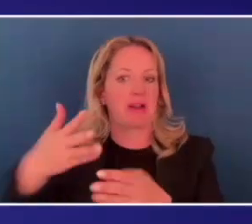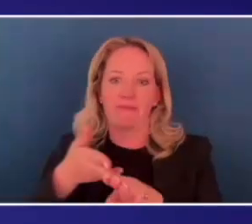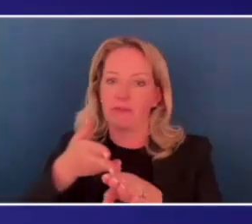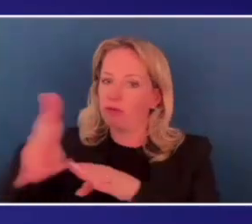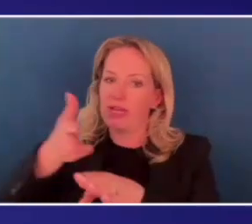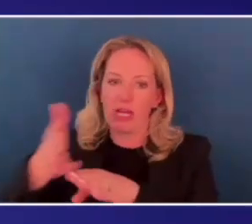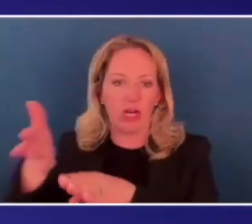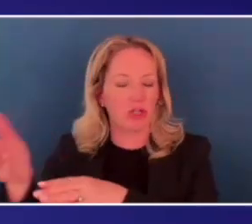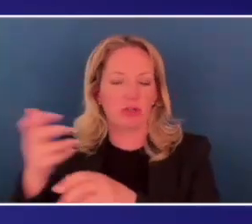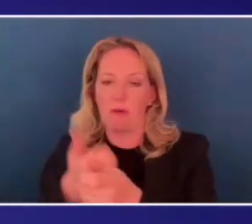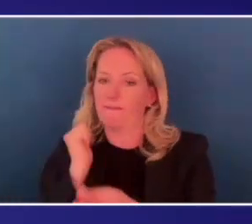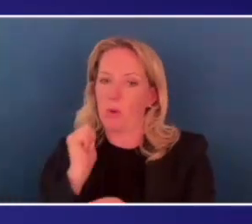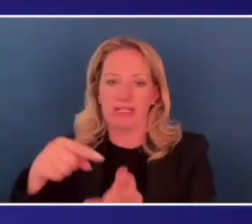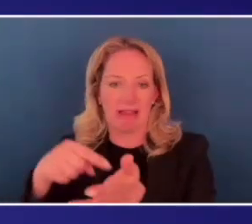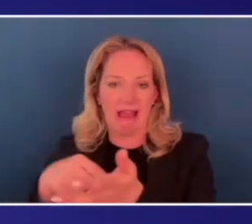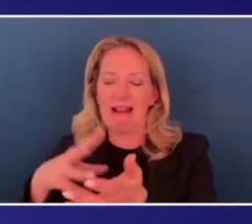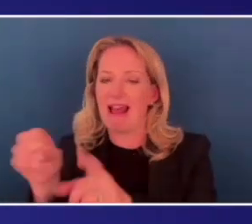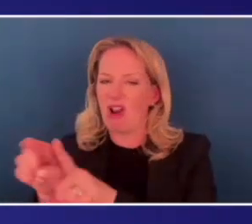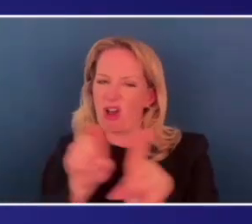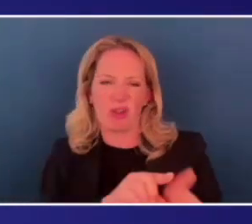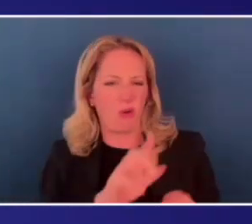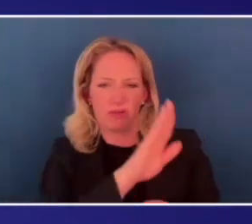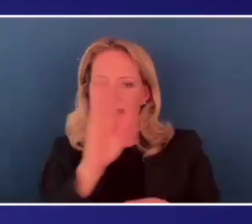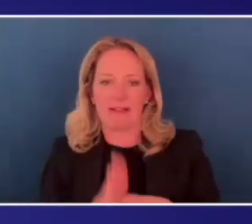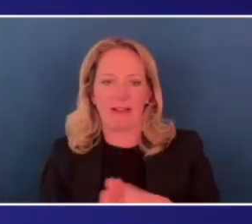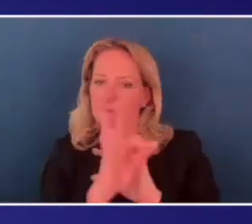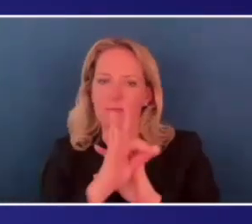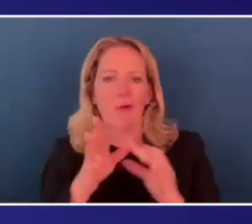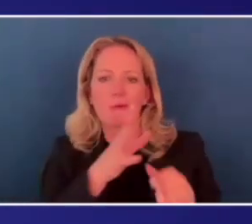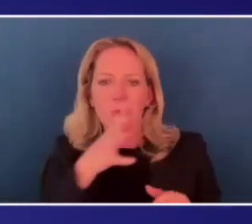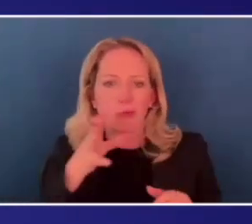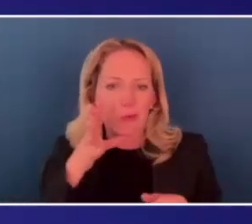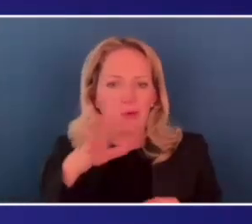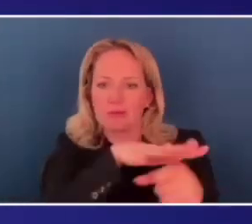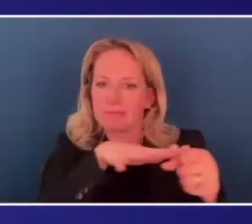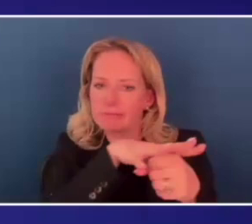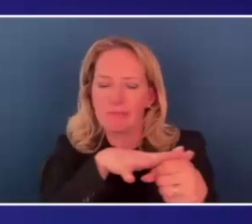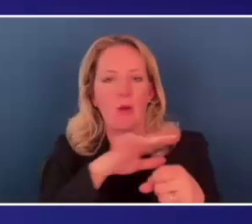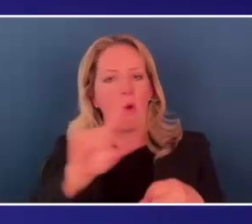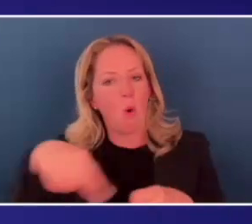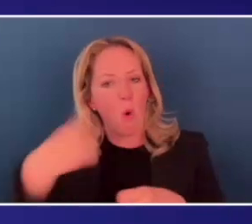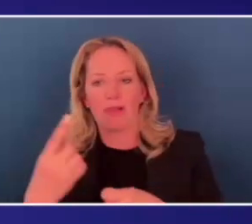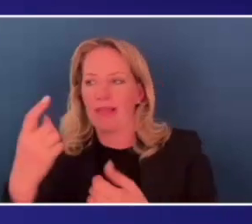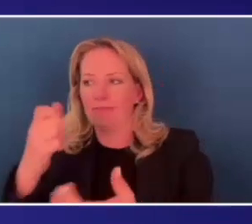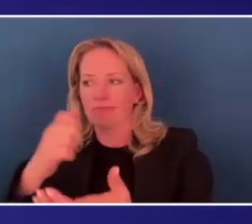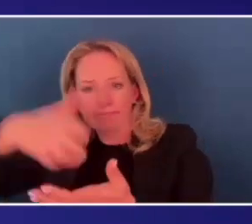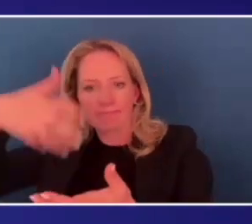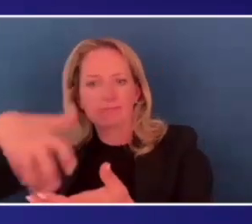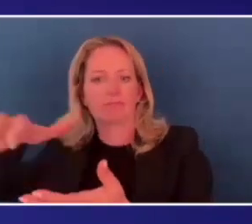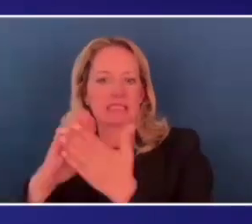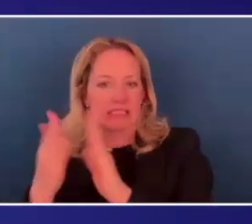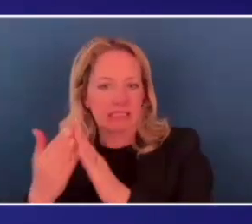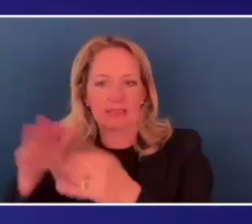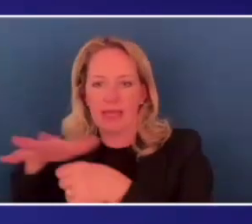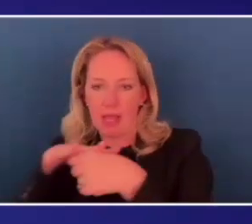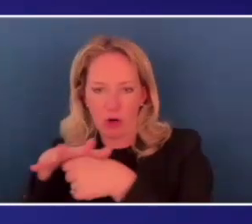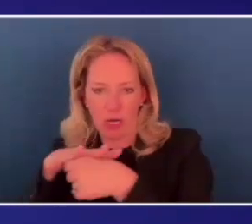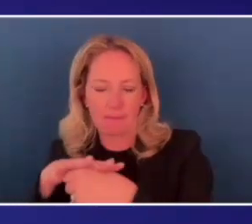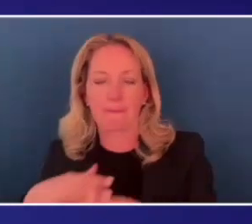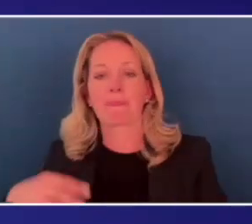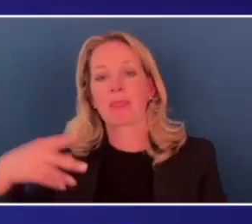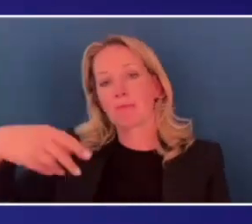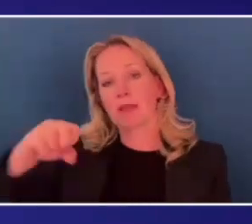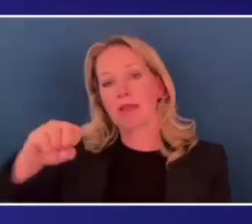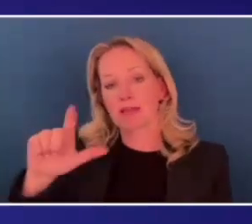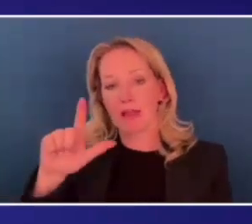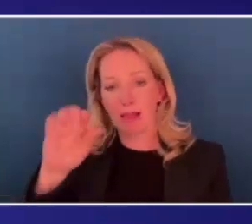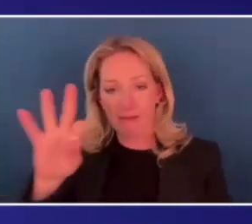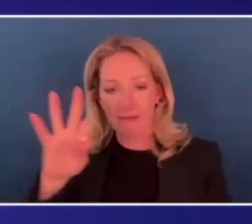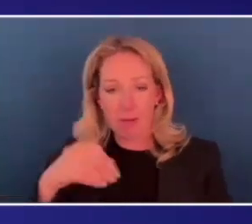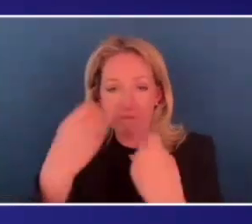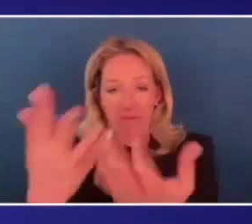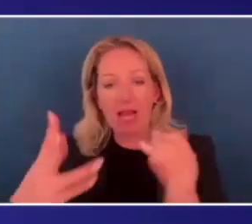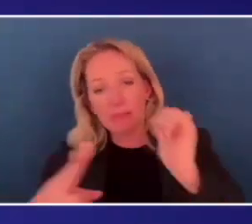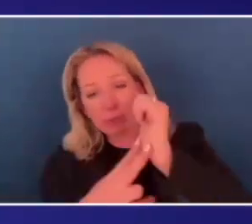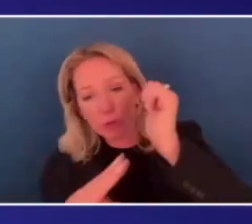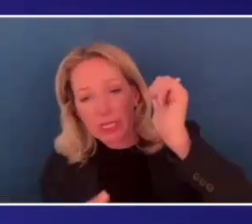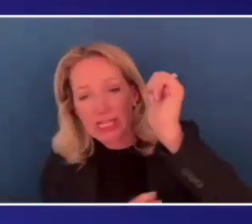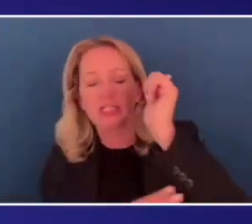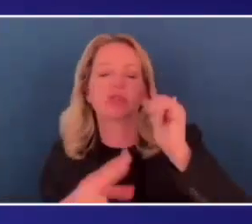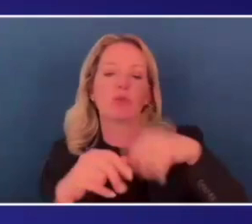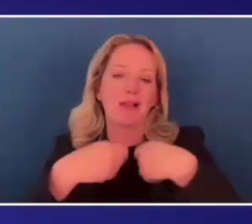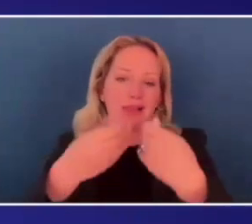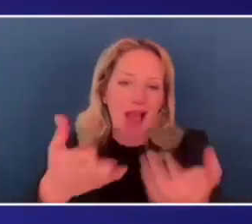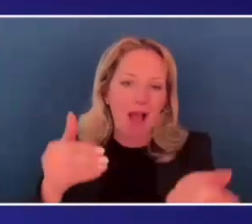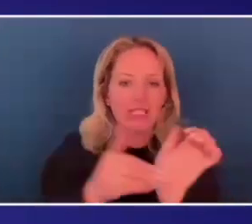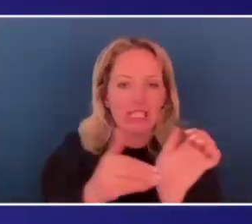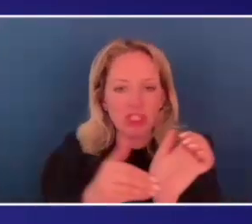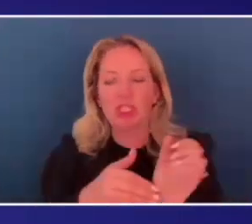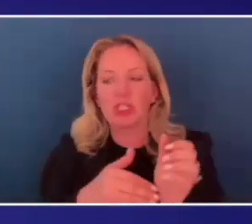Rural families, working-class communities and veterans suffer as a result. The PSLO provides that critical bridge, allowing physicians to serve vulnerable populations while maintaining financial stability.